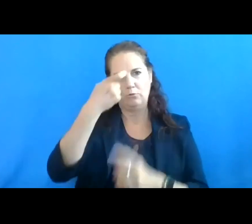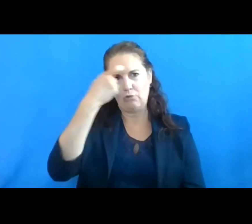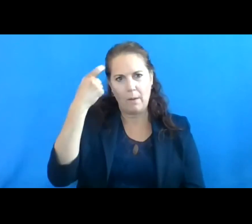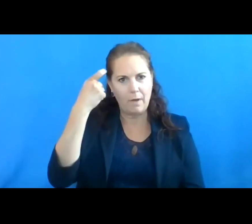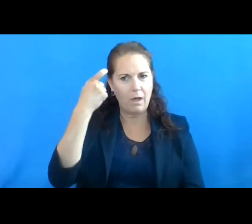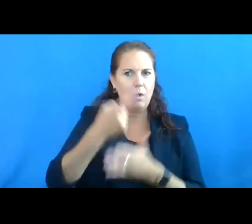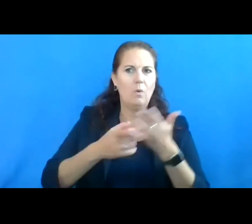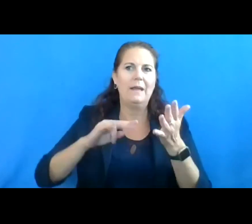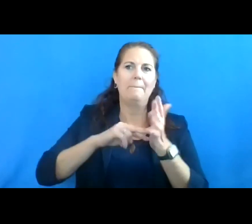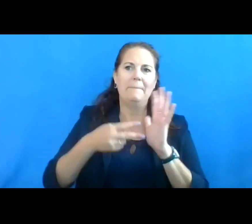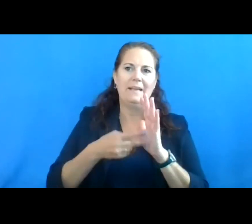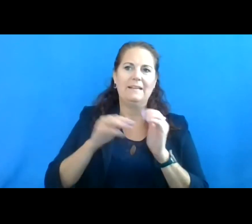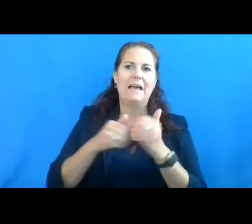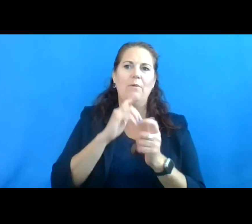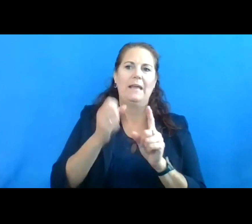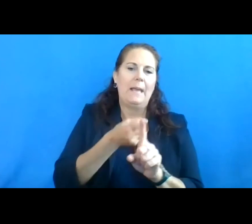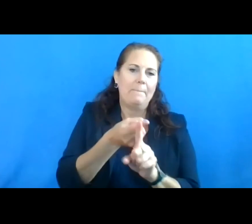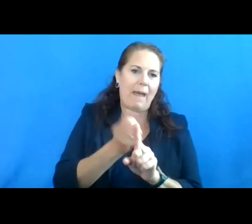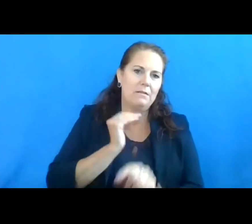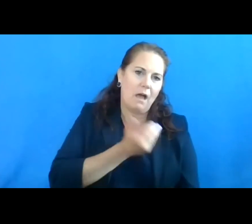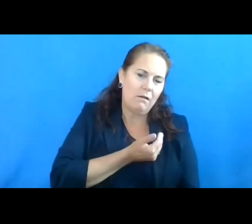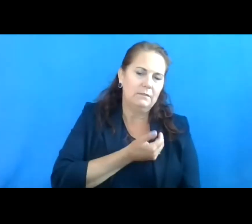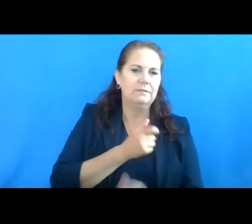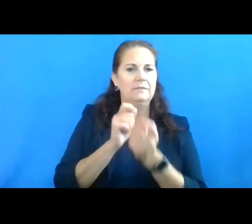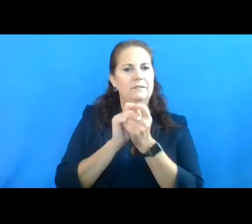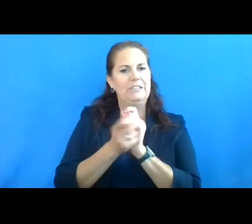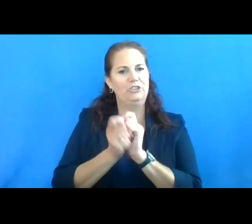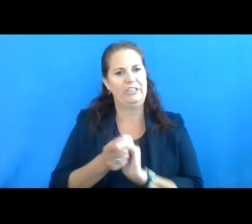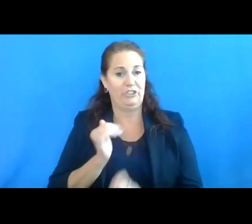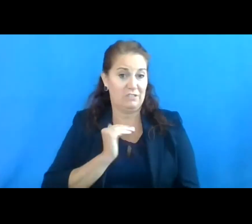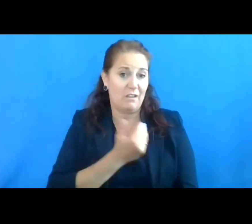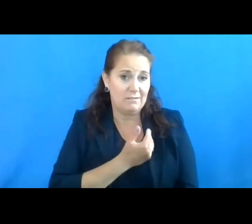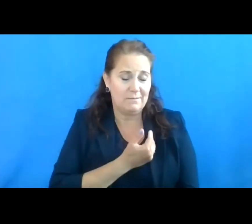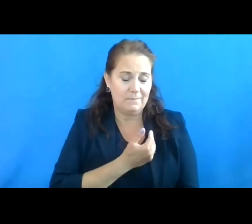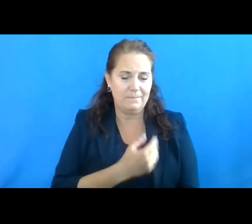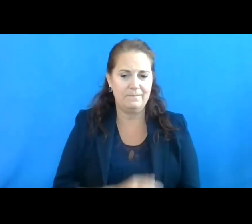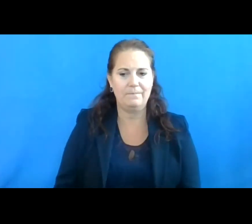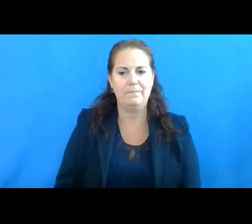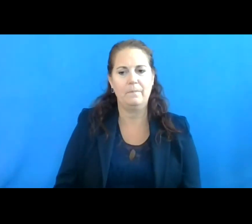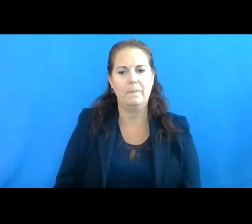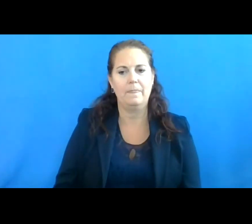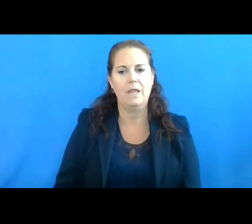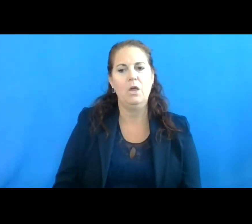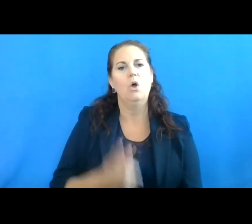and how it changes us. One thing that Gabor says is that it's a disconnect.